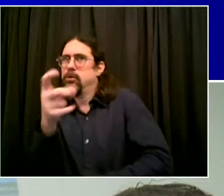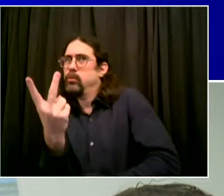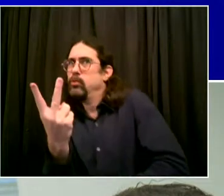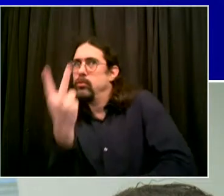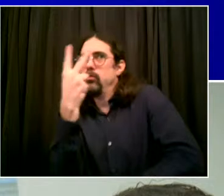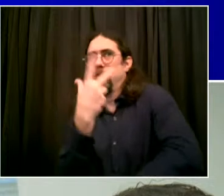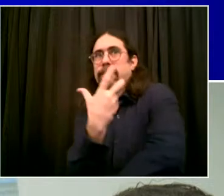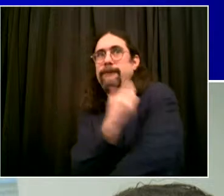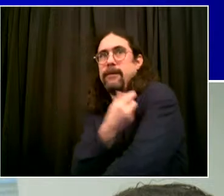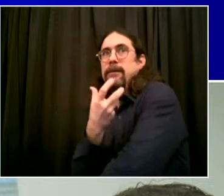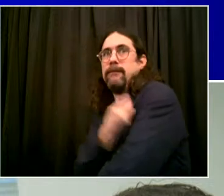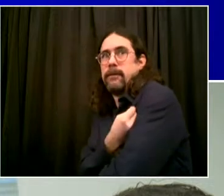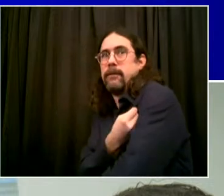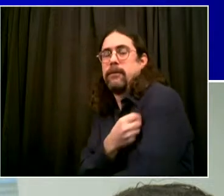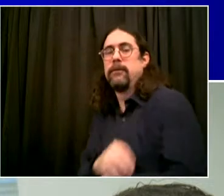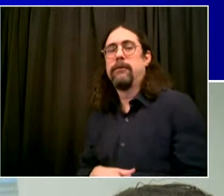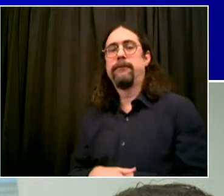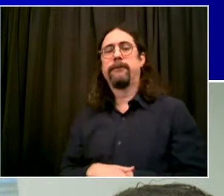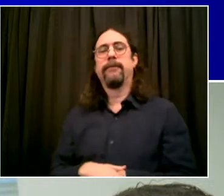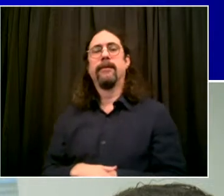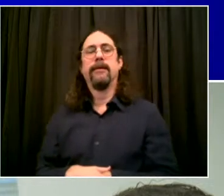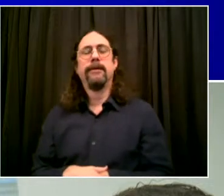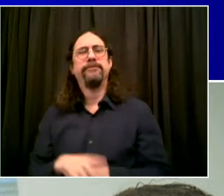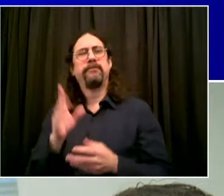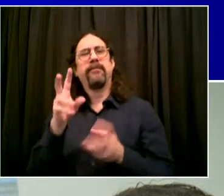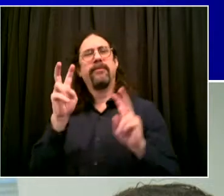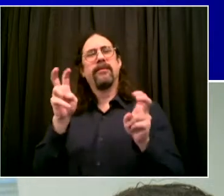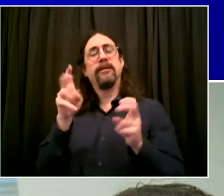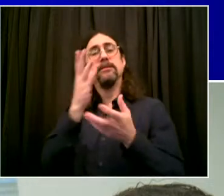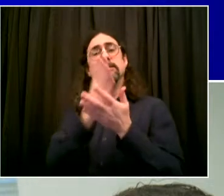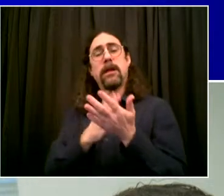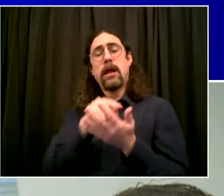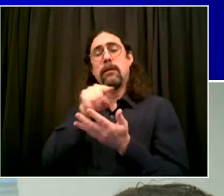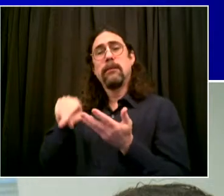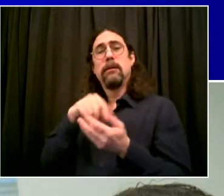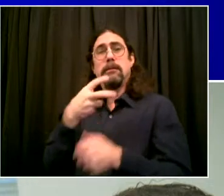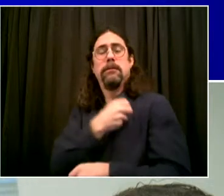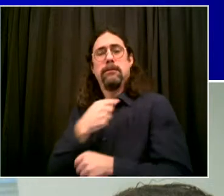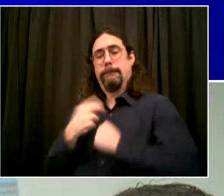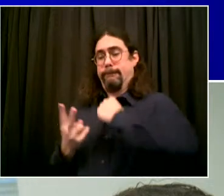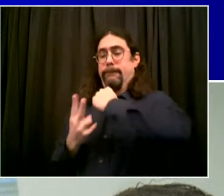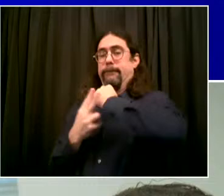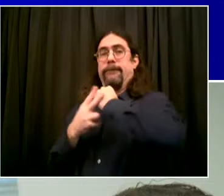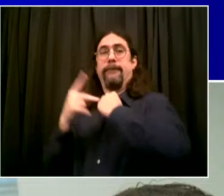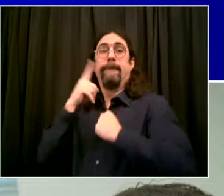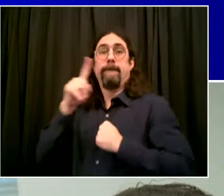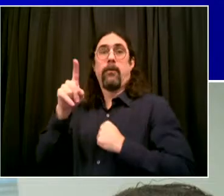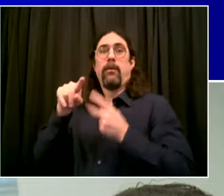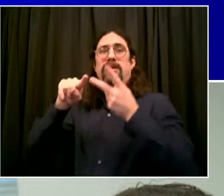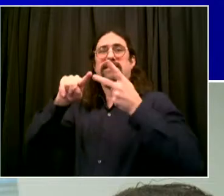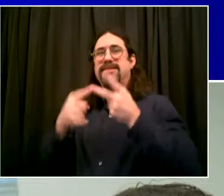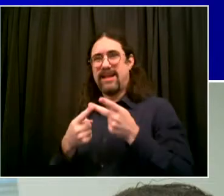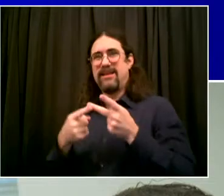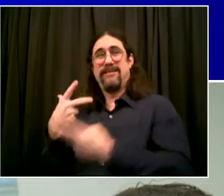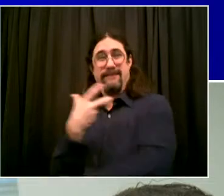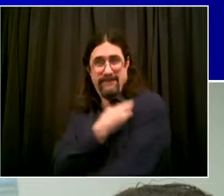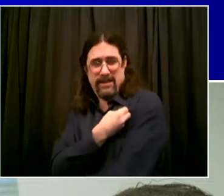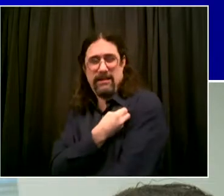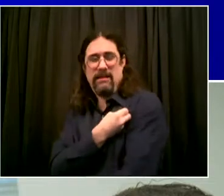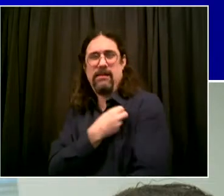FOR SENIOR CITIZENS IS SO MUCUCBEH TTER THAN NO PROTECTION AT ALL. SPEND S SOME TITIE M